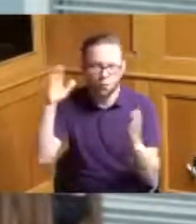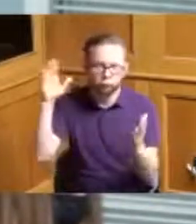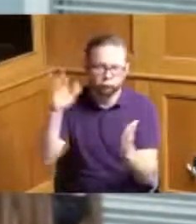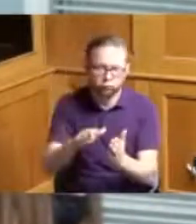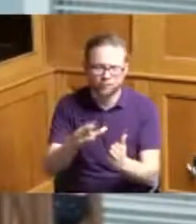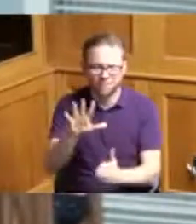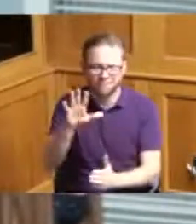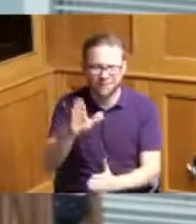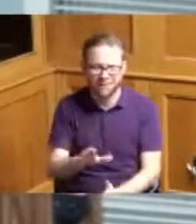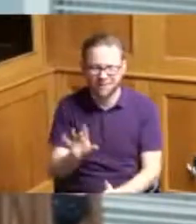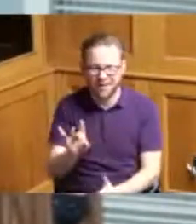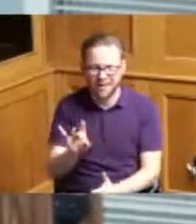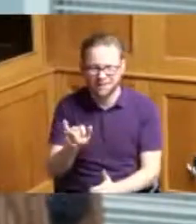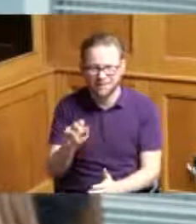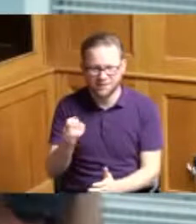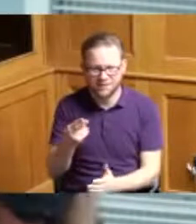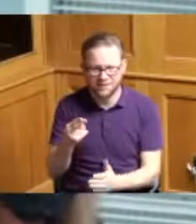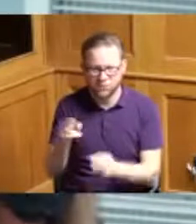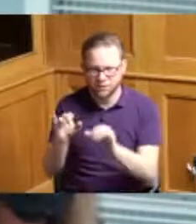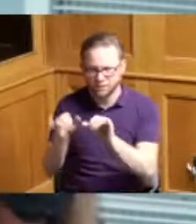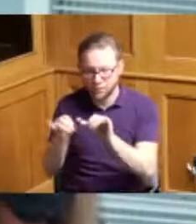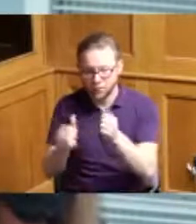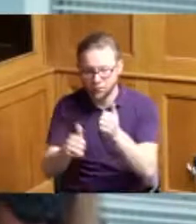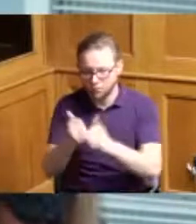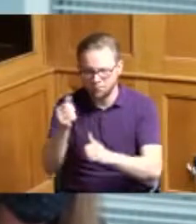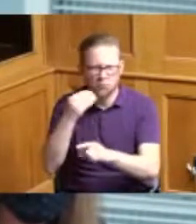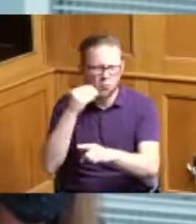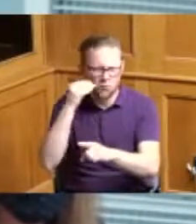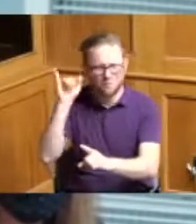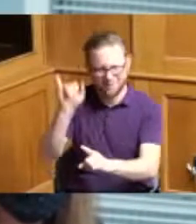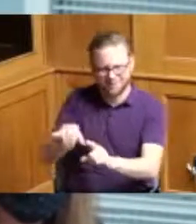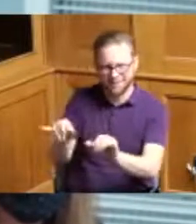the majority of the homes and MSD service area they have a 5/8 inch meter nothing more than